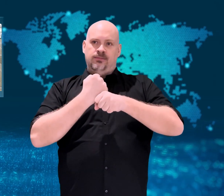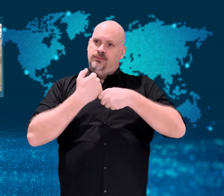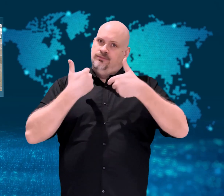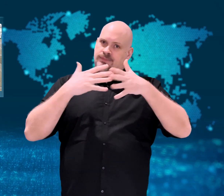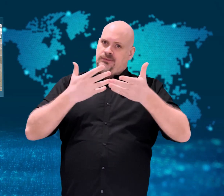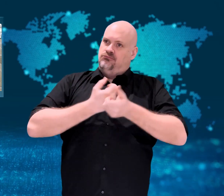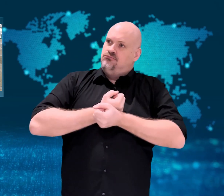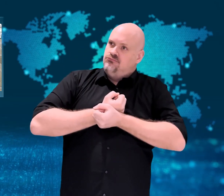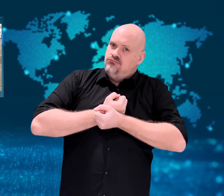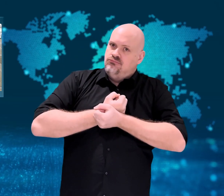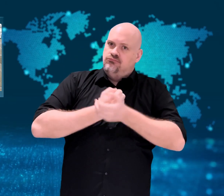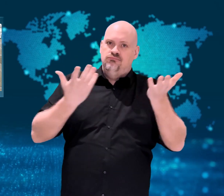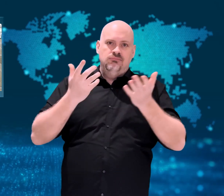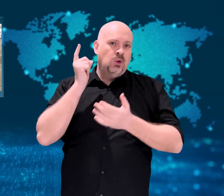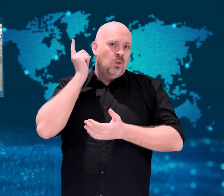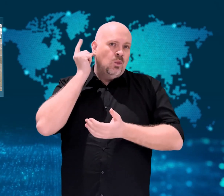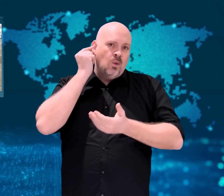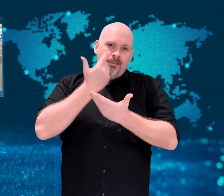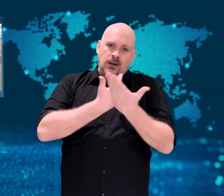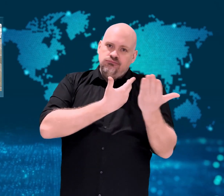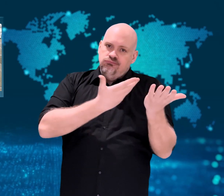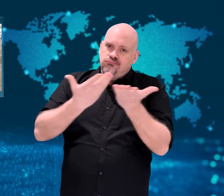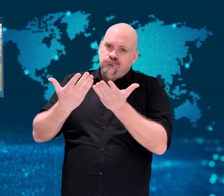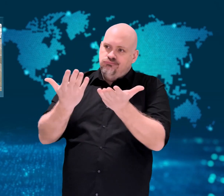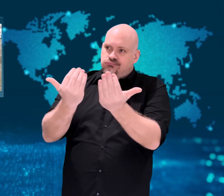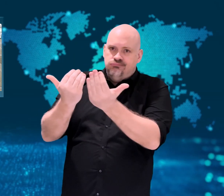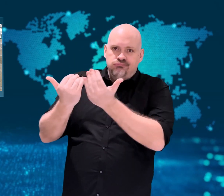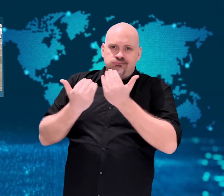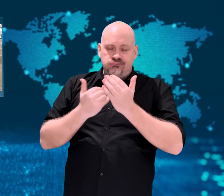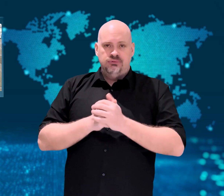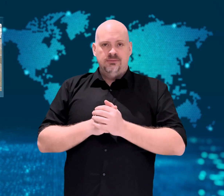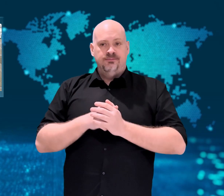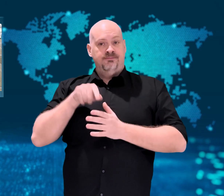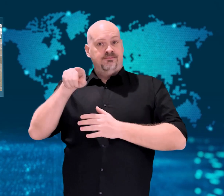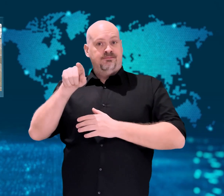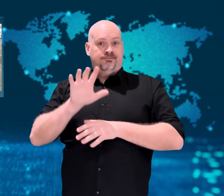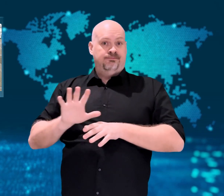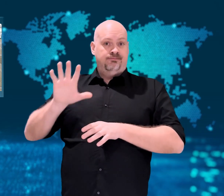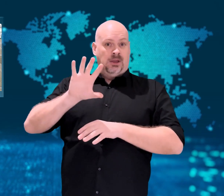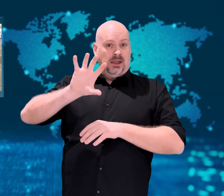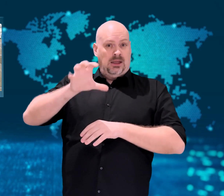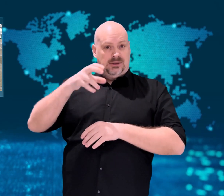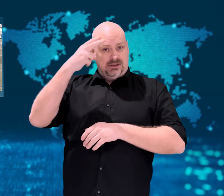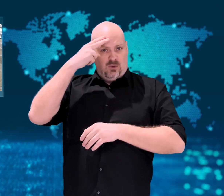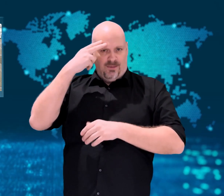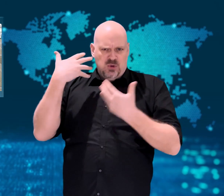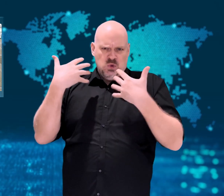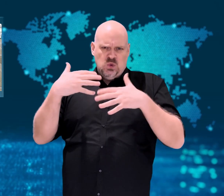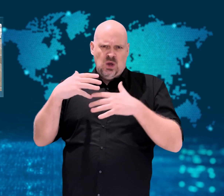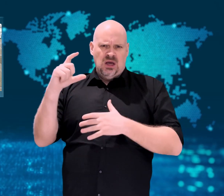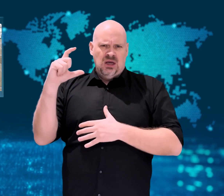women in the conservative Muslim country.